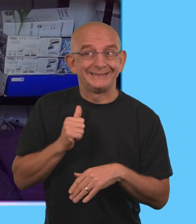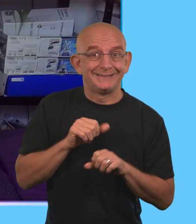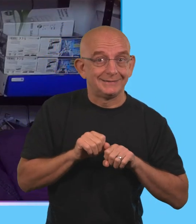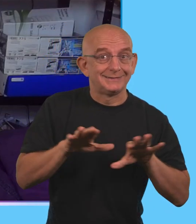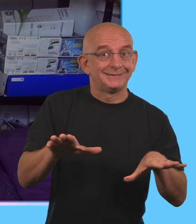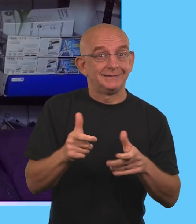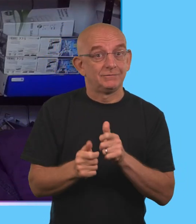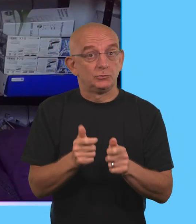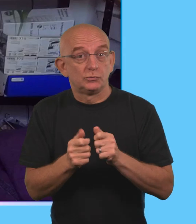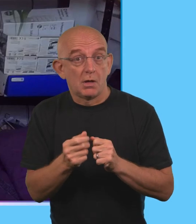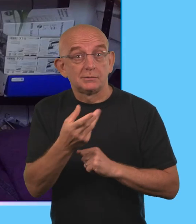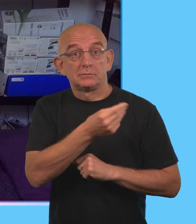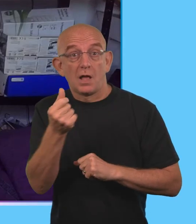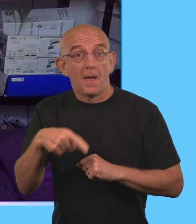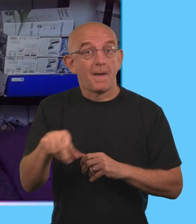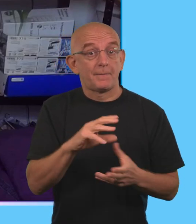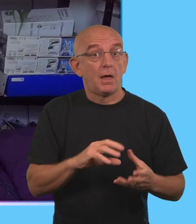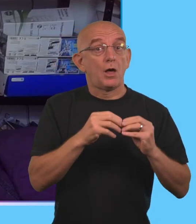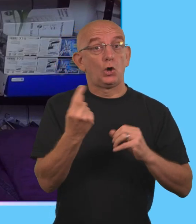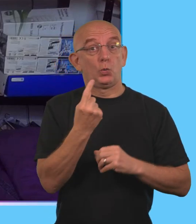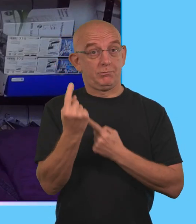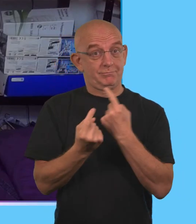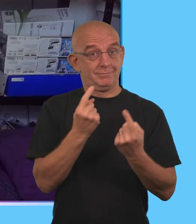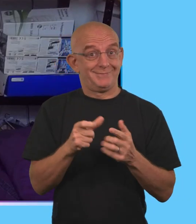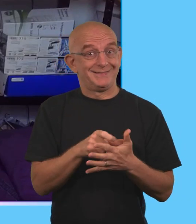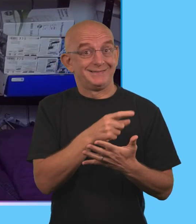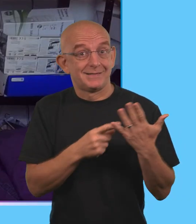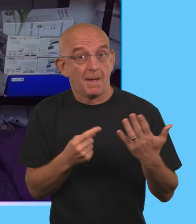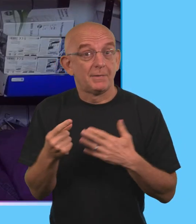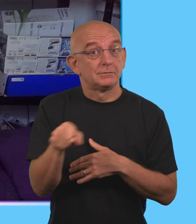Some of them are being made by disabled game developers, and all of them are being